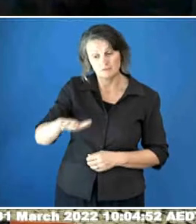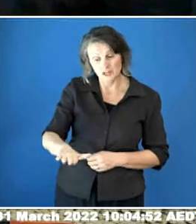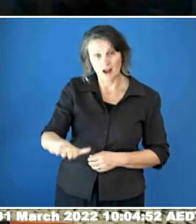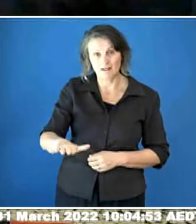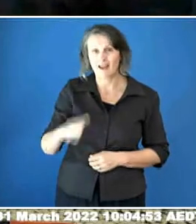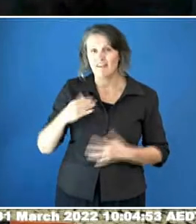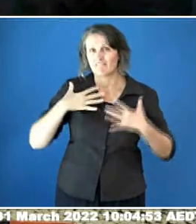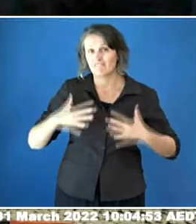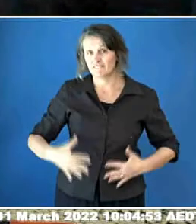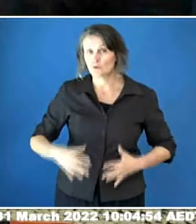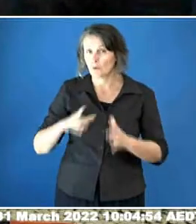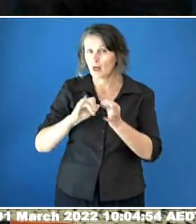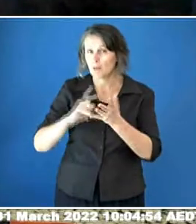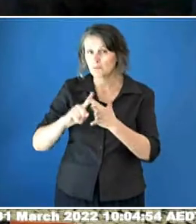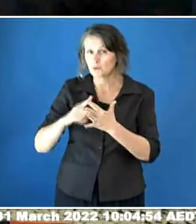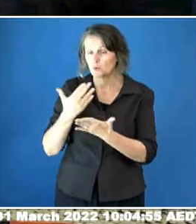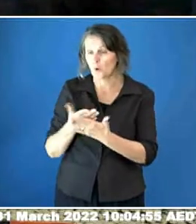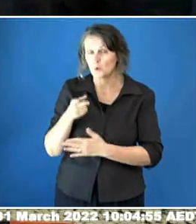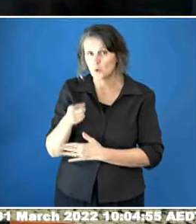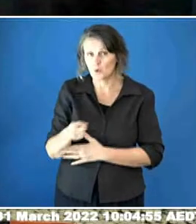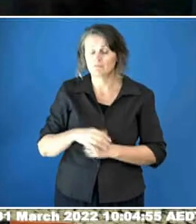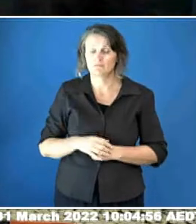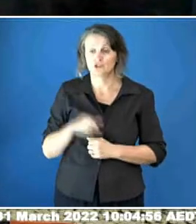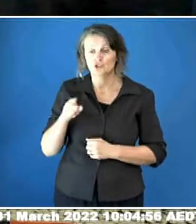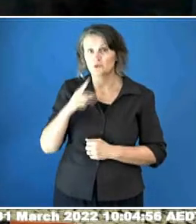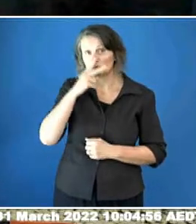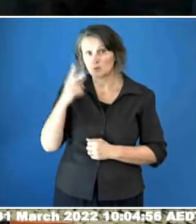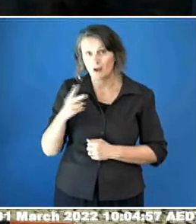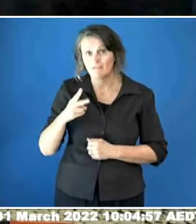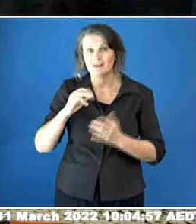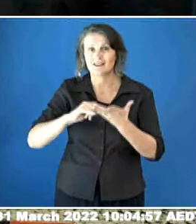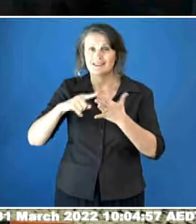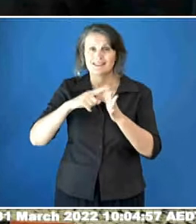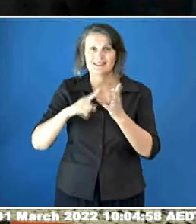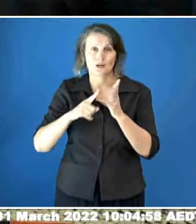She was sexually abused when she was 12 and a resident at the [REDACTED].